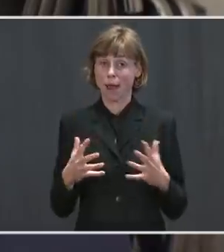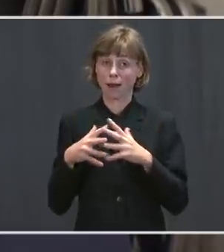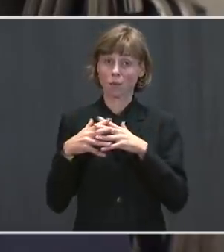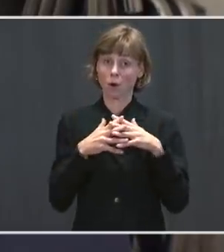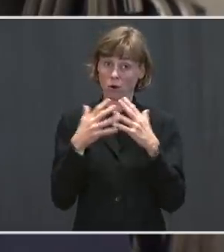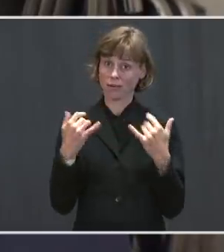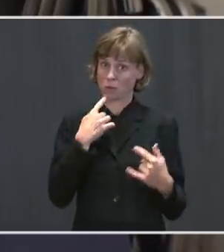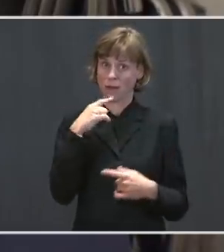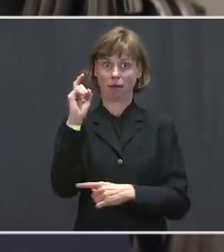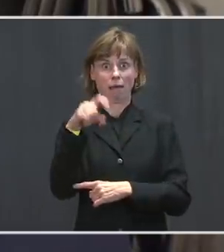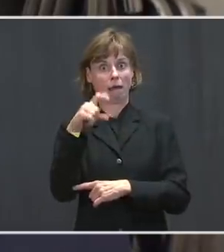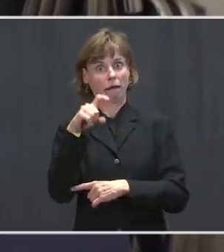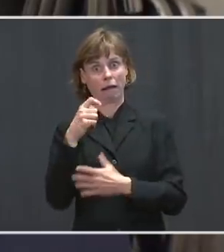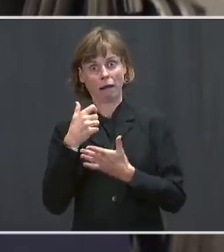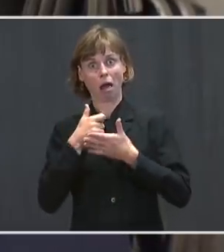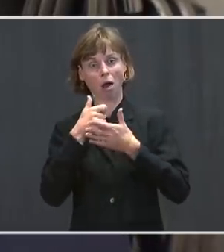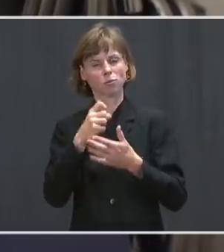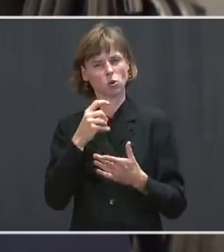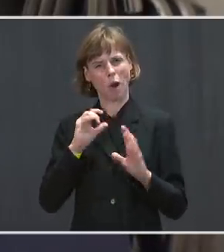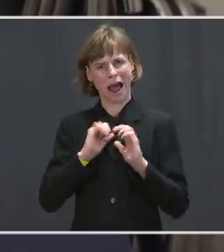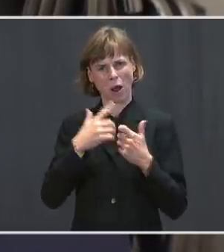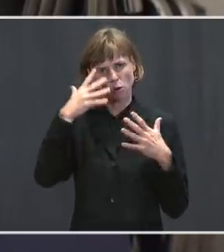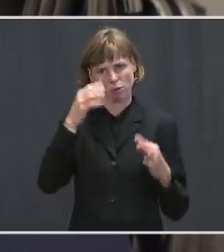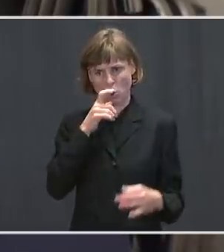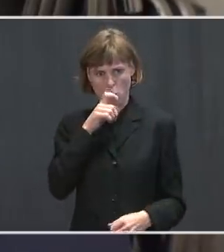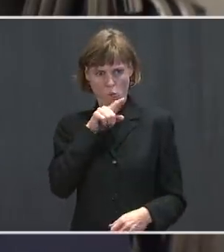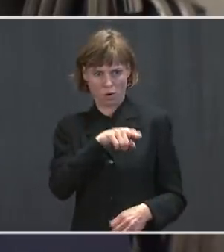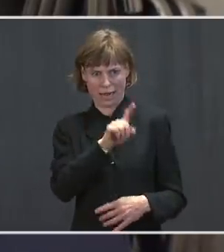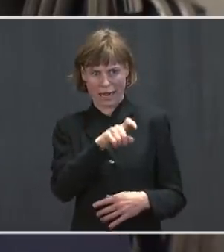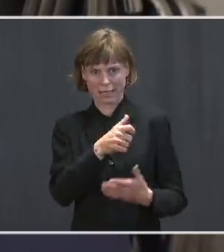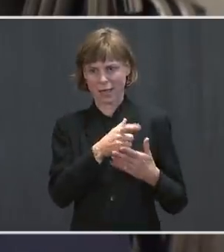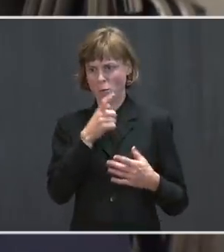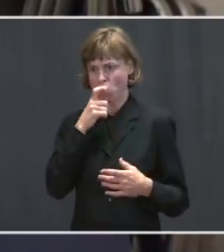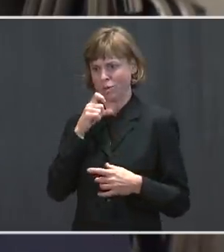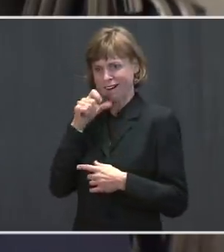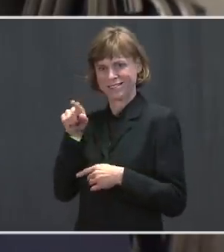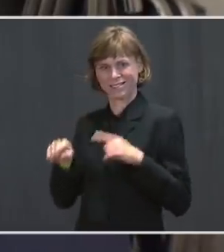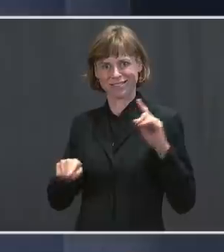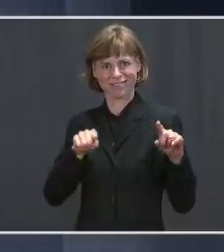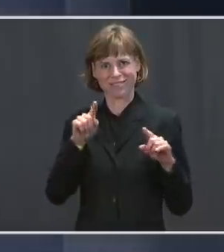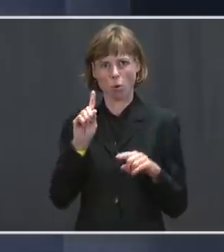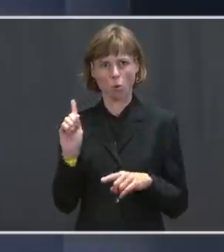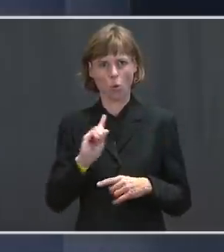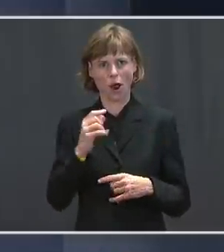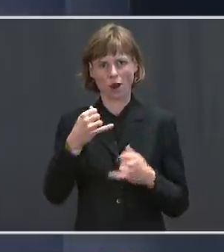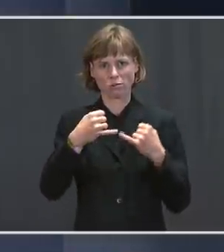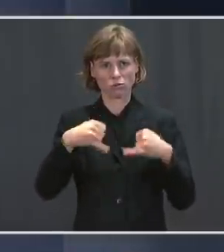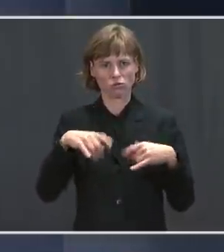So how do you determine who needs help and who doesn't? Where do you draw that line? Ms. Psaki: Well, again, Peter,